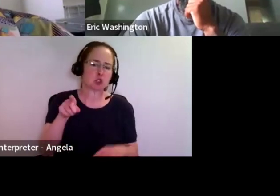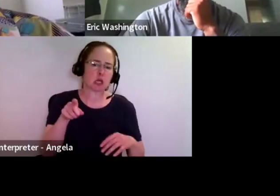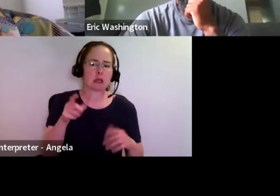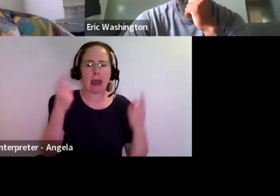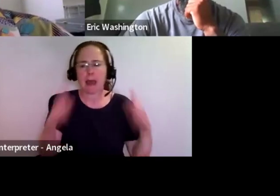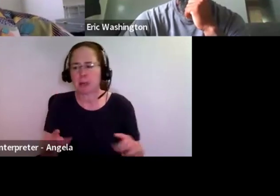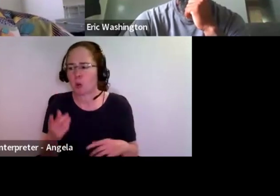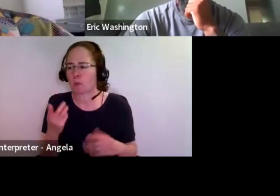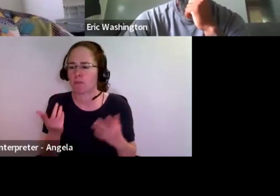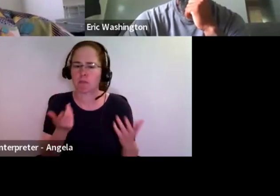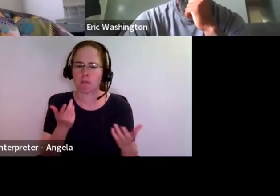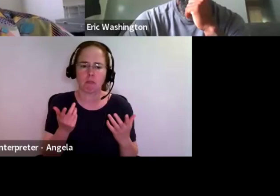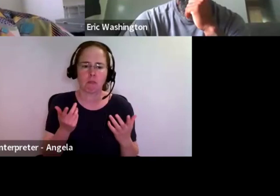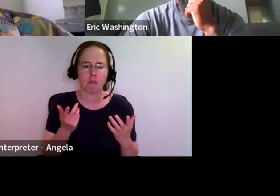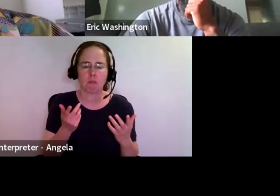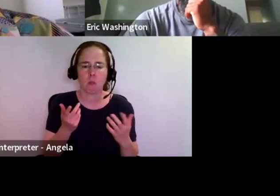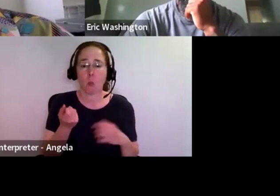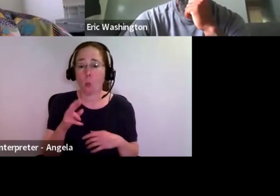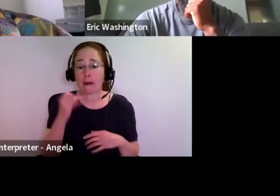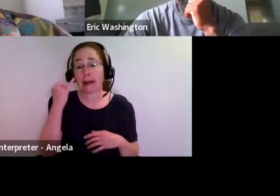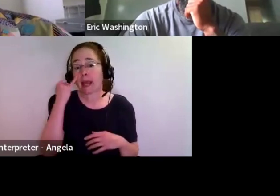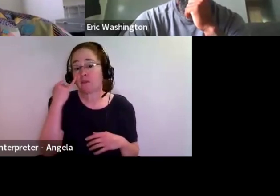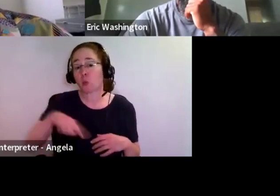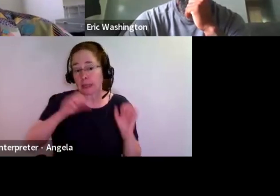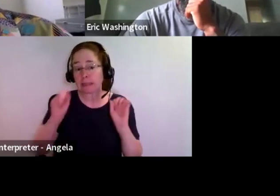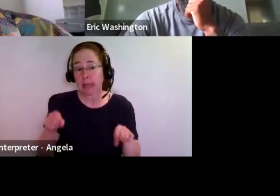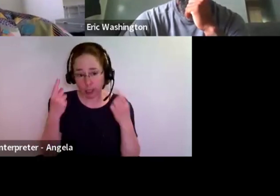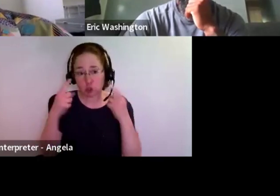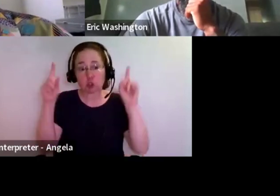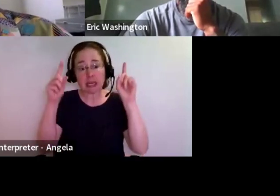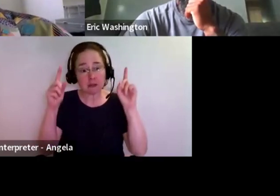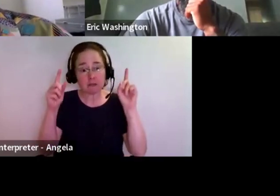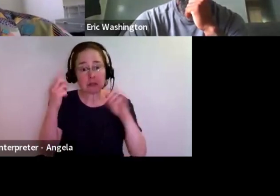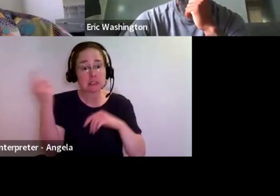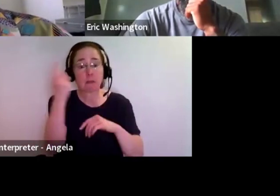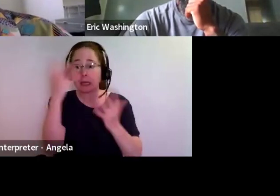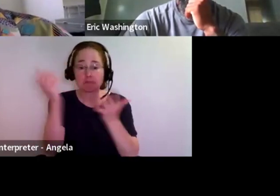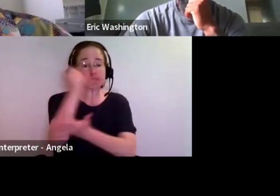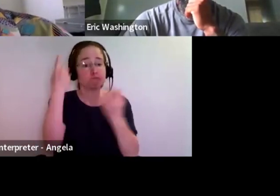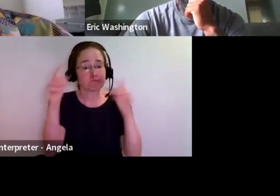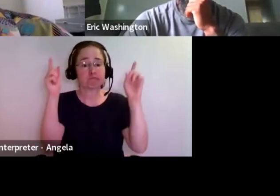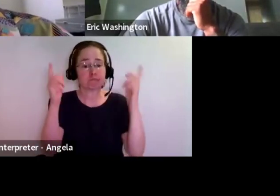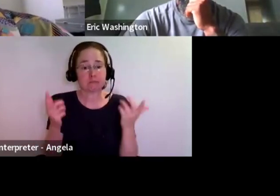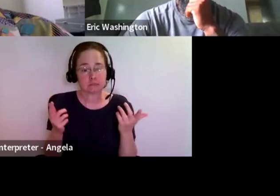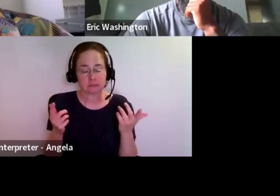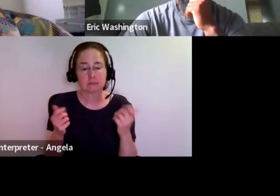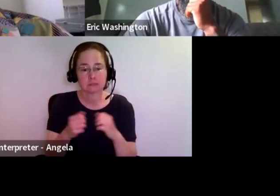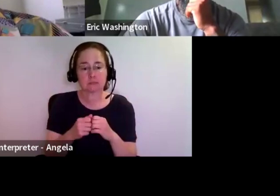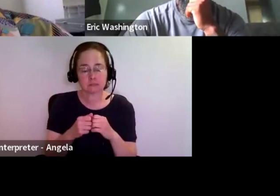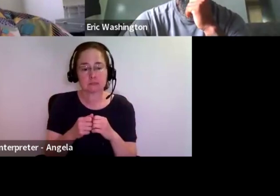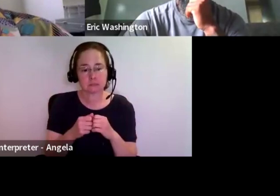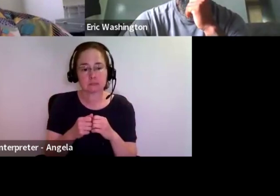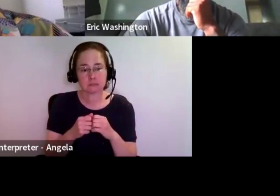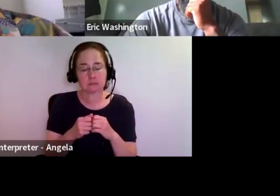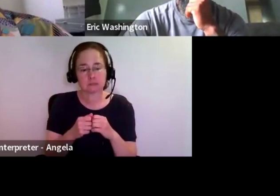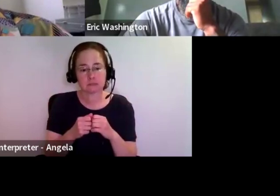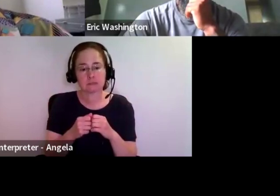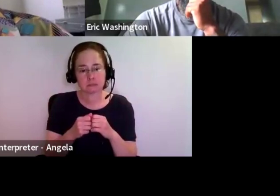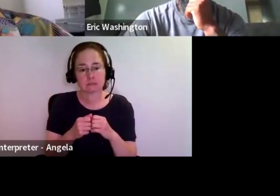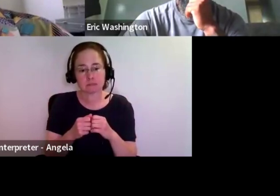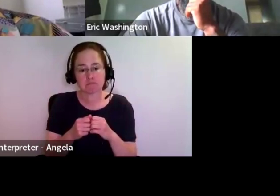able to achieve, you know, a victory. And yeah, I mean, you